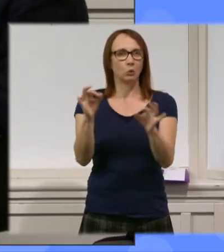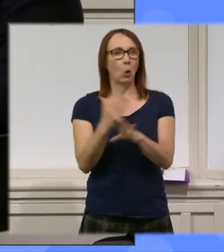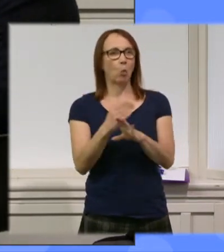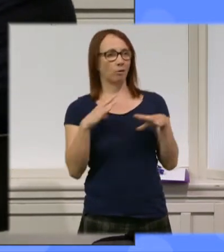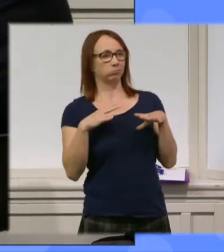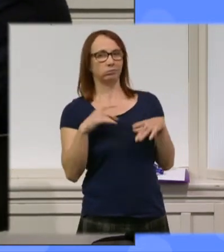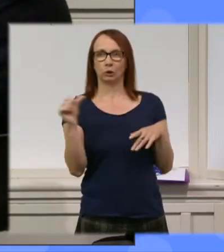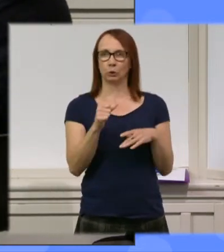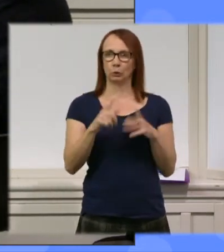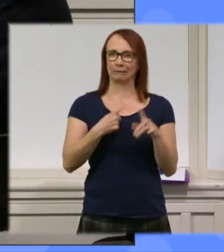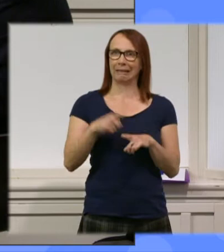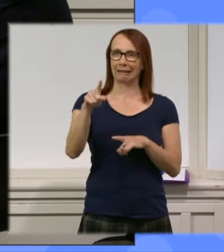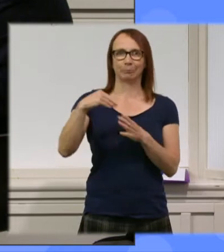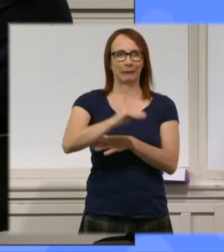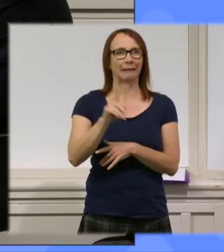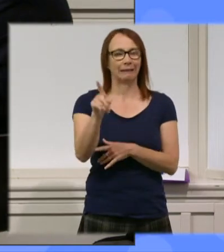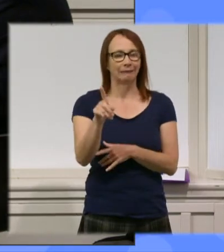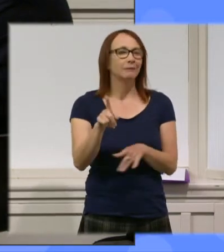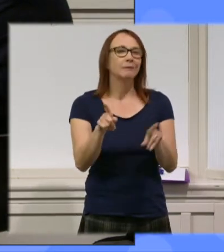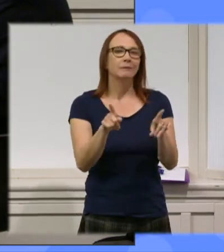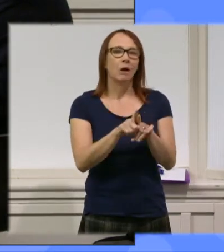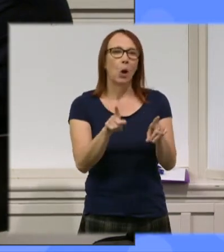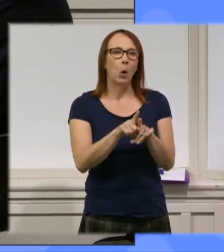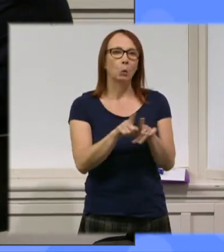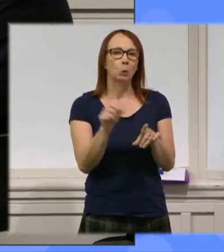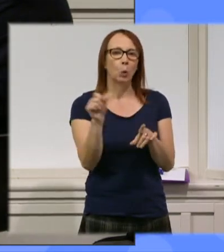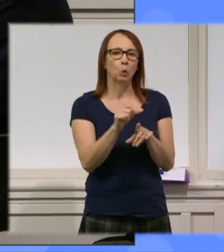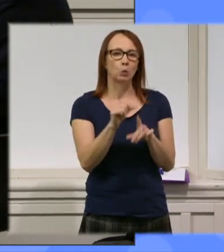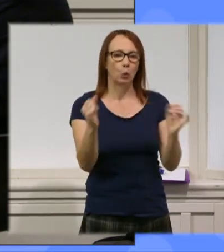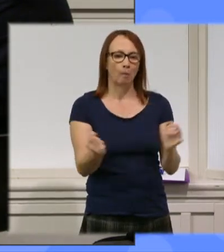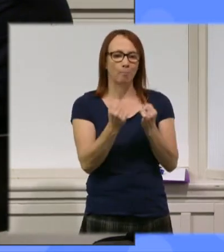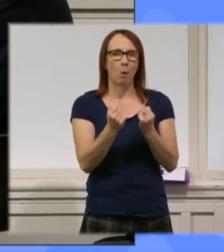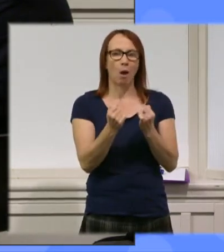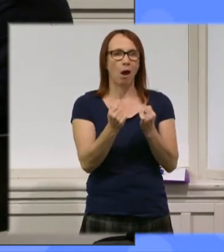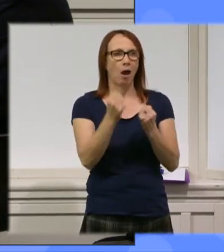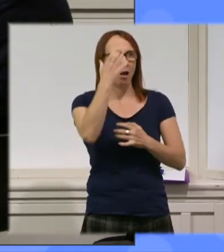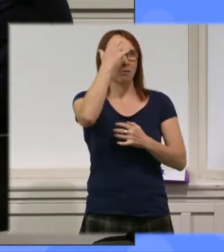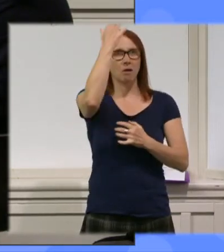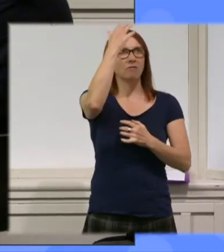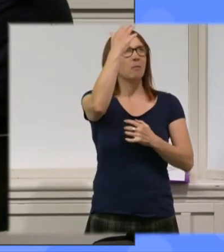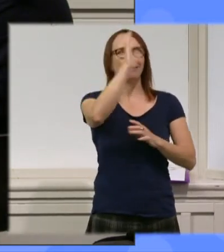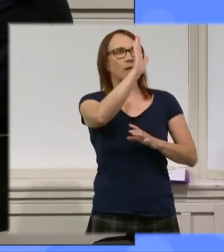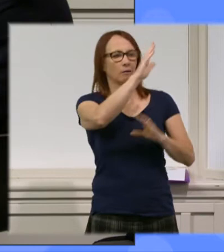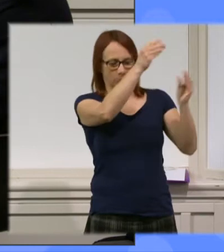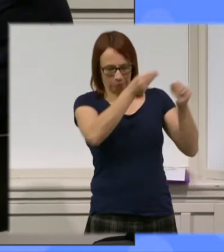devolving power to local communities there was some conversation about that so making sure that people have more of a say so I think those are areas that we